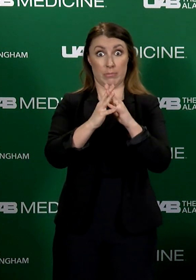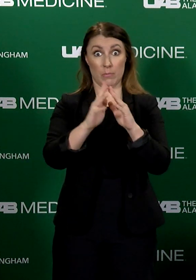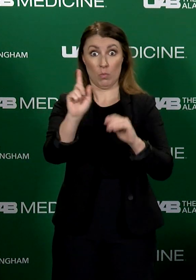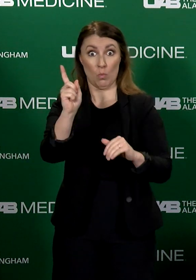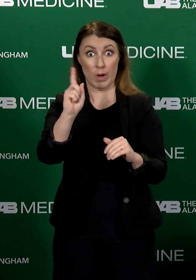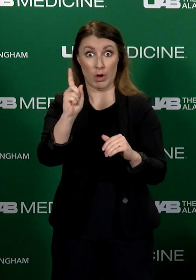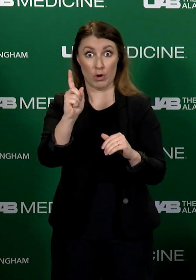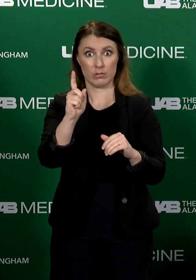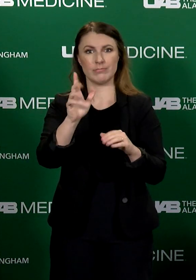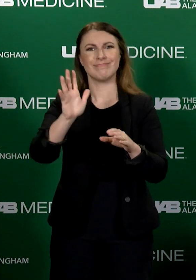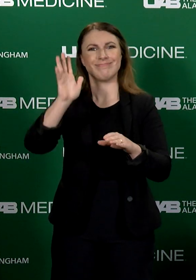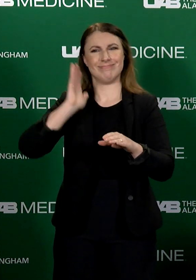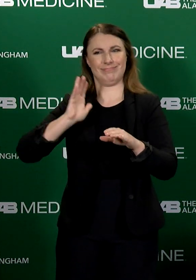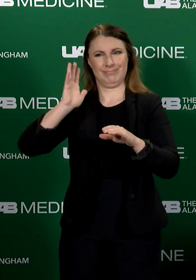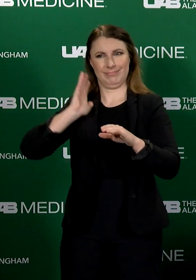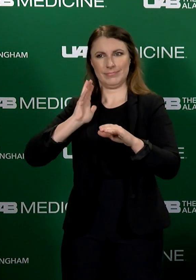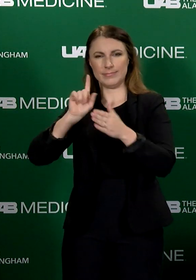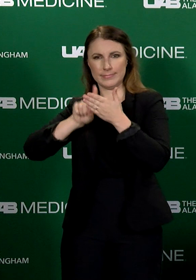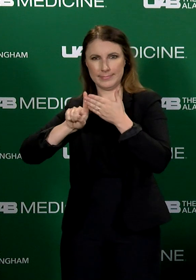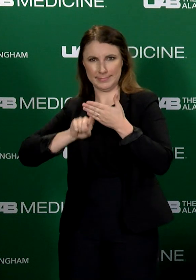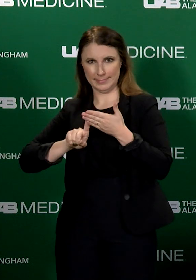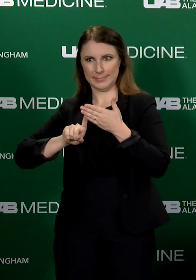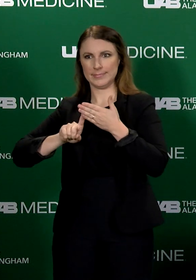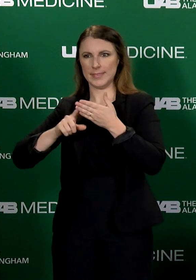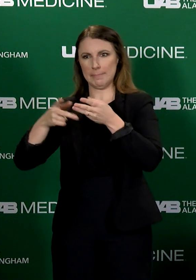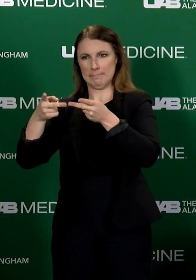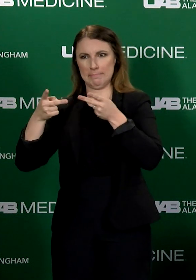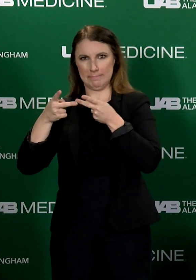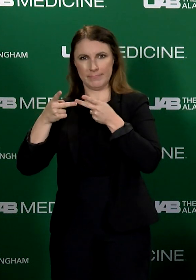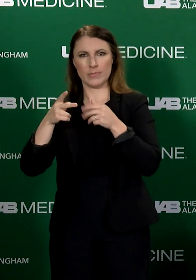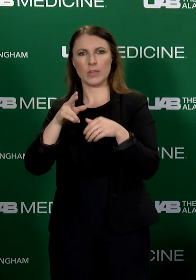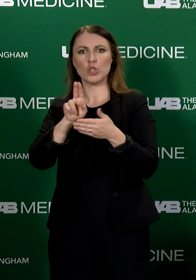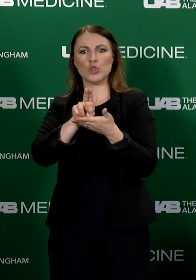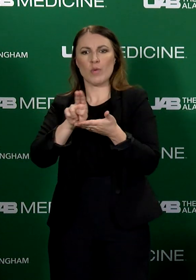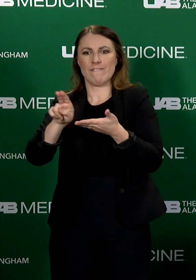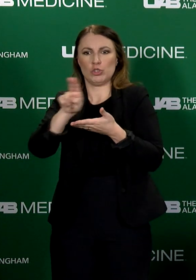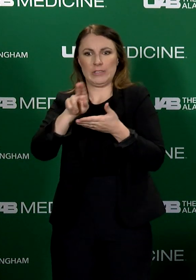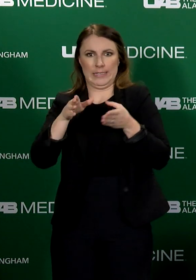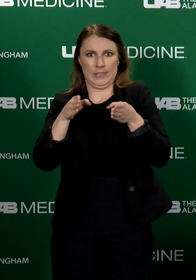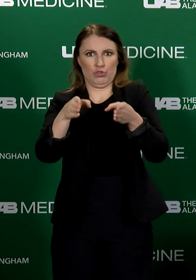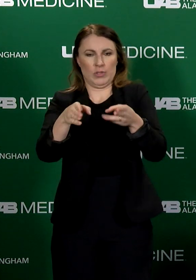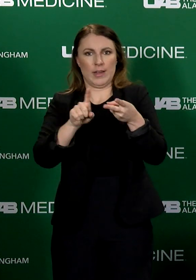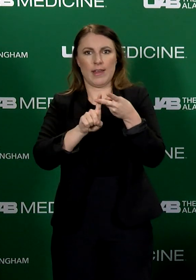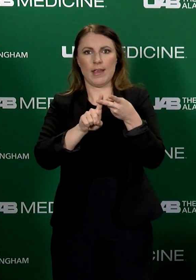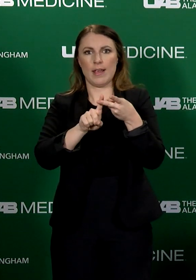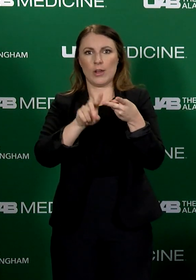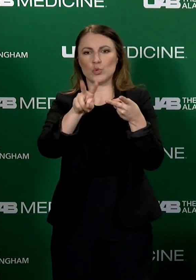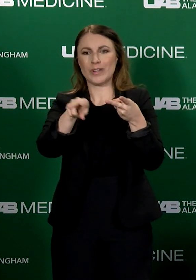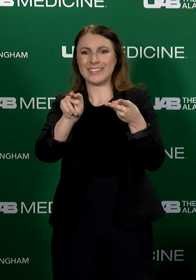institute site at University and 22nd Street South between ninth Avenue and